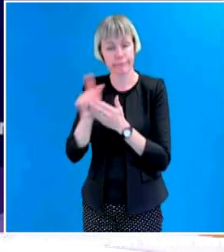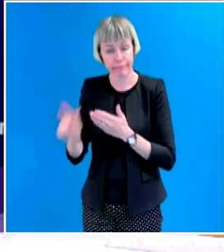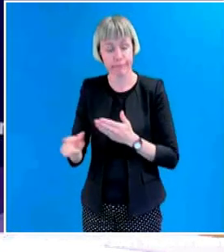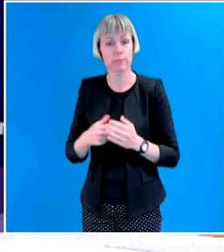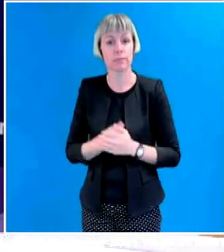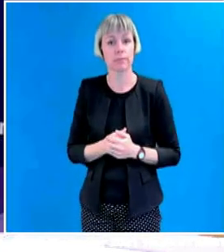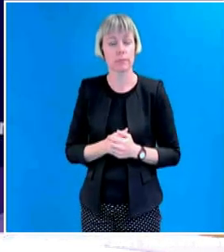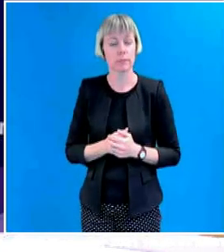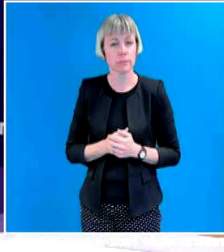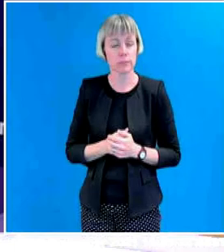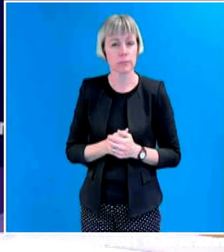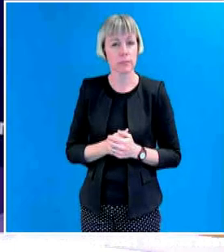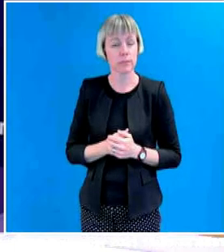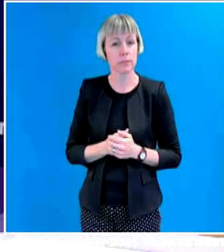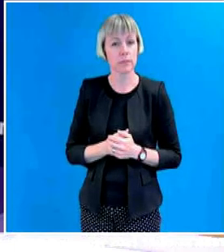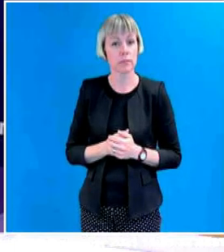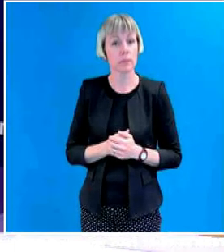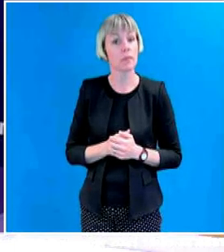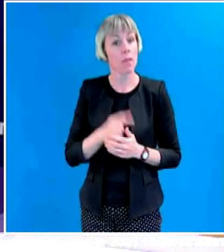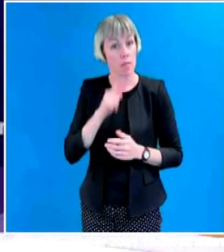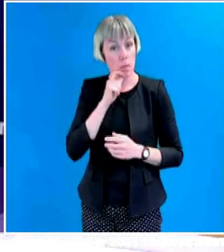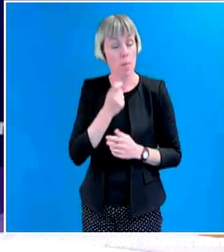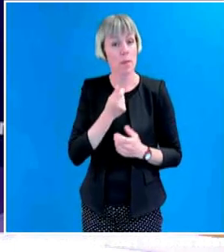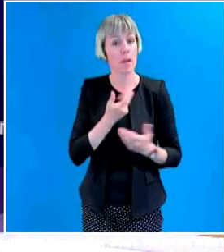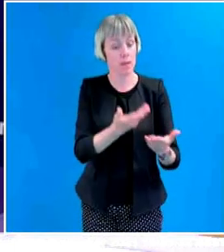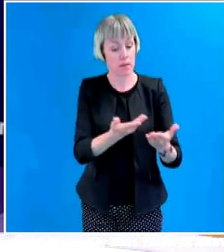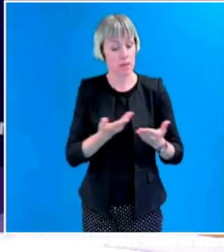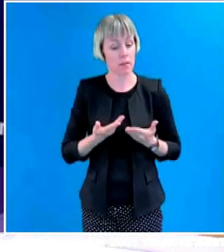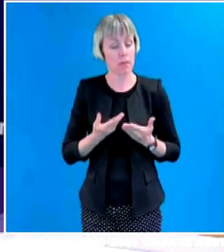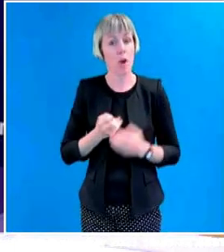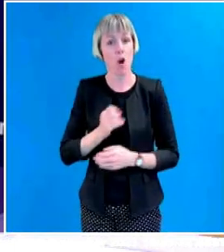Counsel Assisting's submissions will be made available to a confidential basis